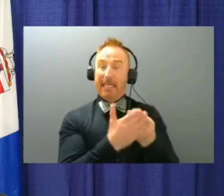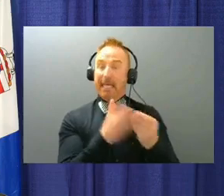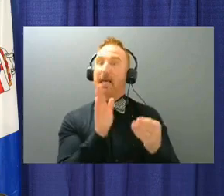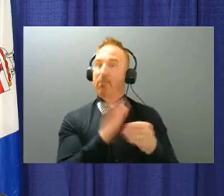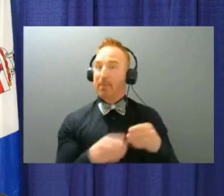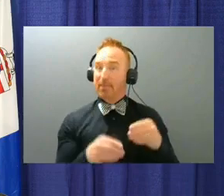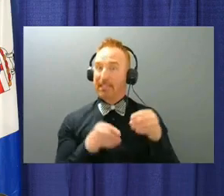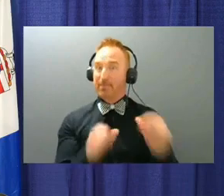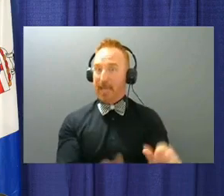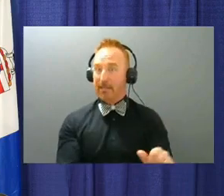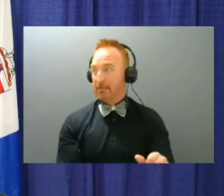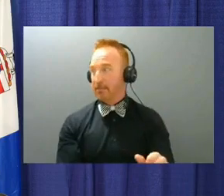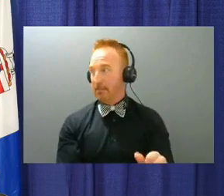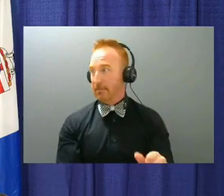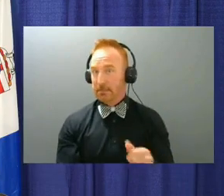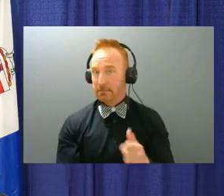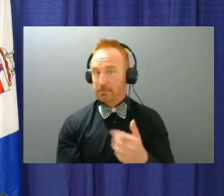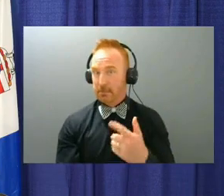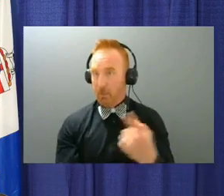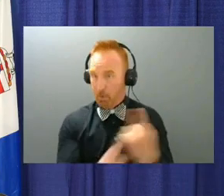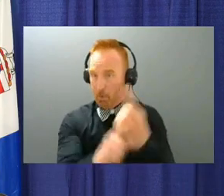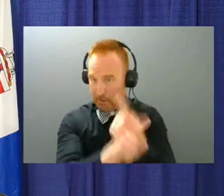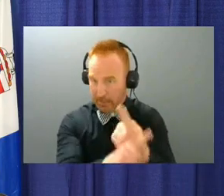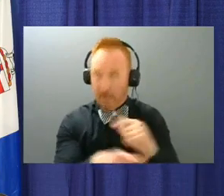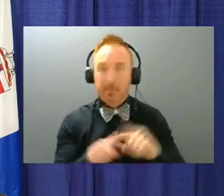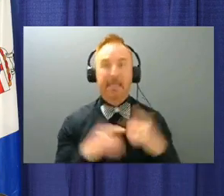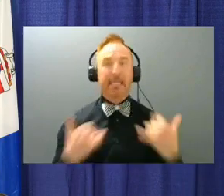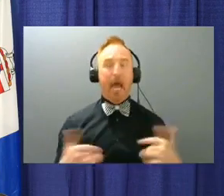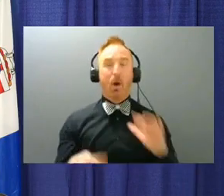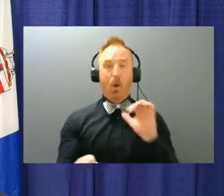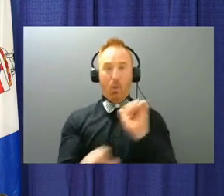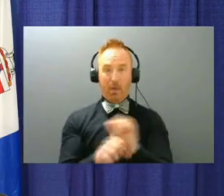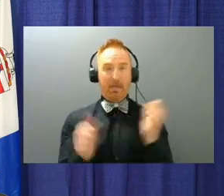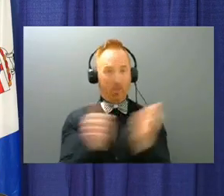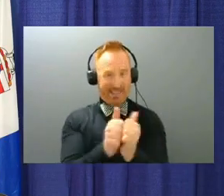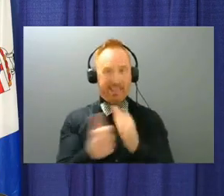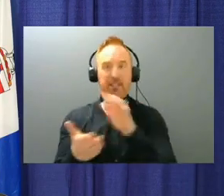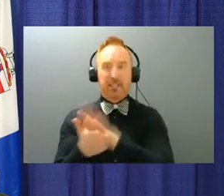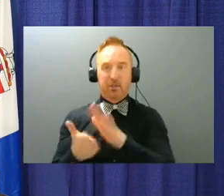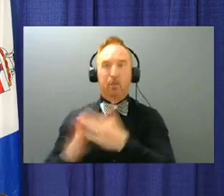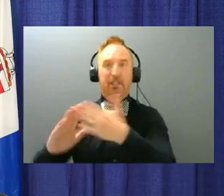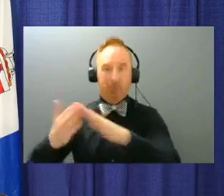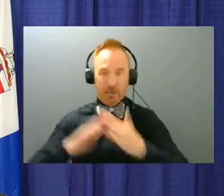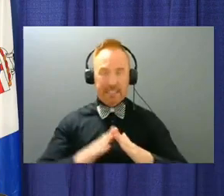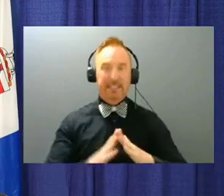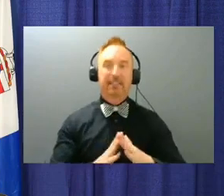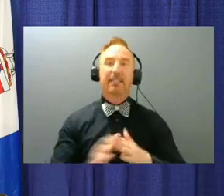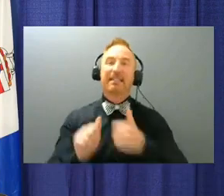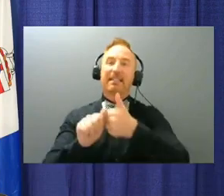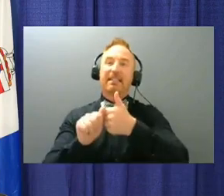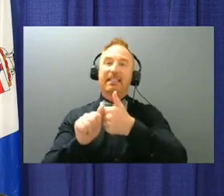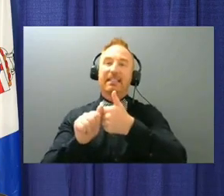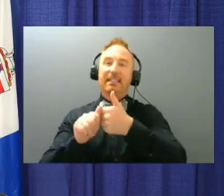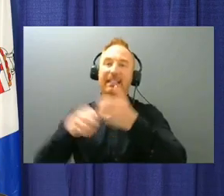that money will be very well spent. It is just a matter of now trying to work with the school communities, work with each of